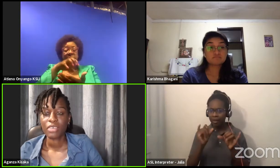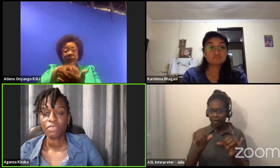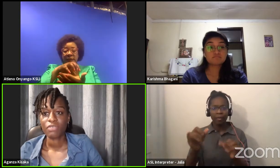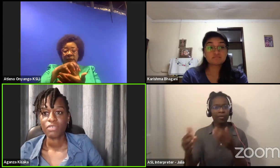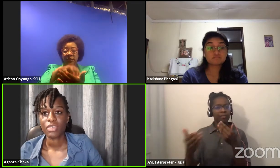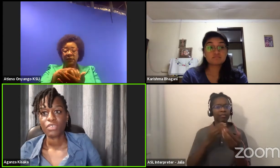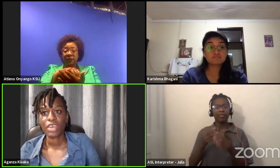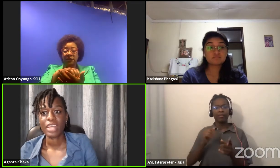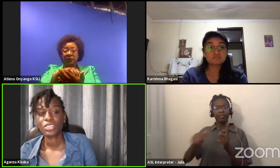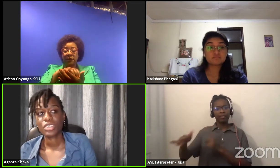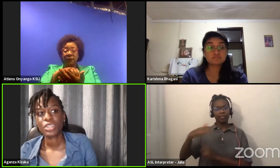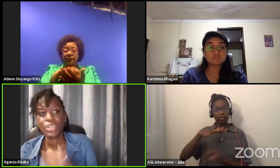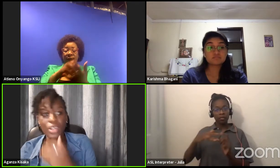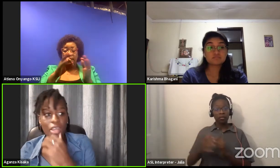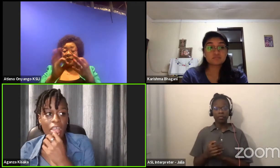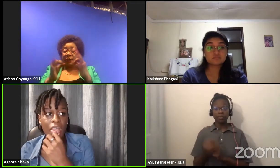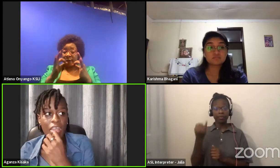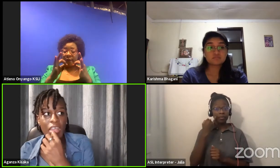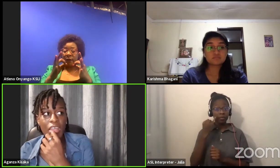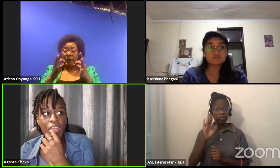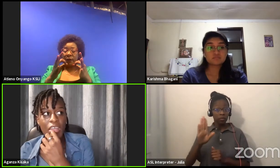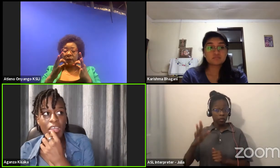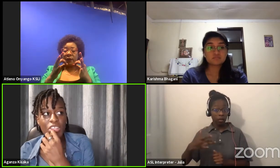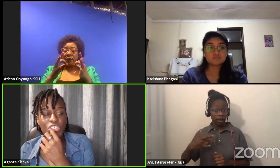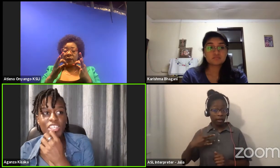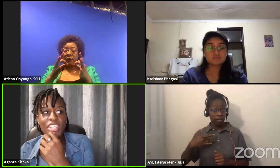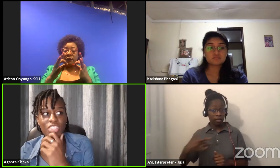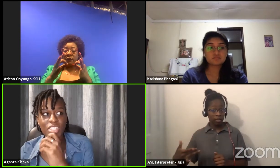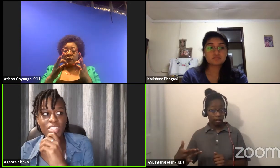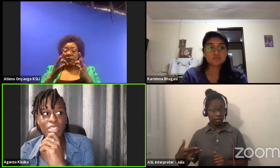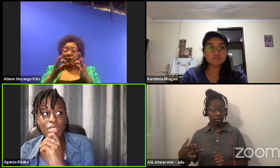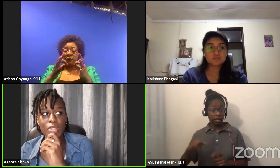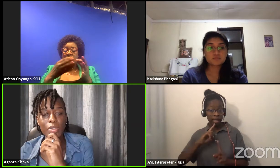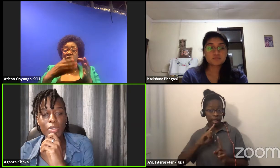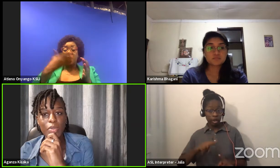If your answer changes or is changeable by circumstance